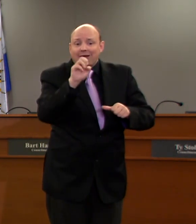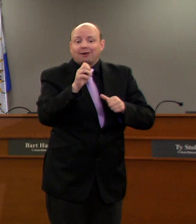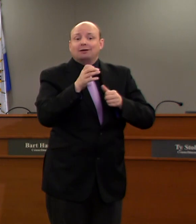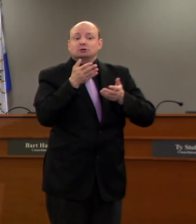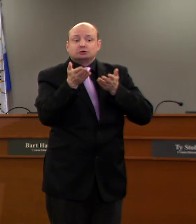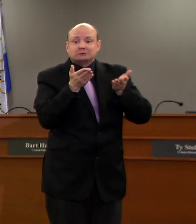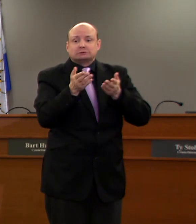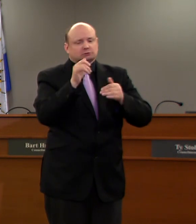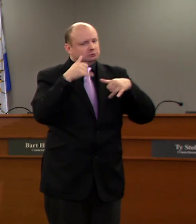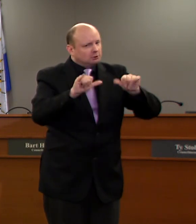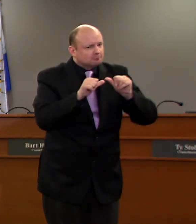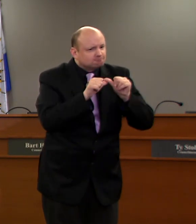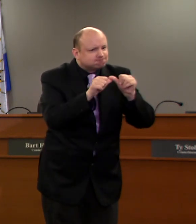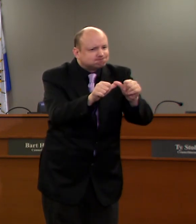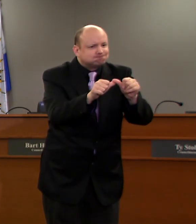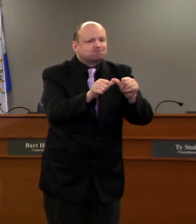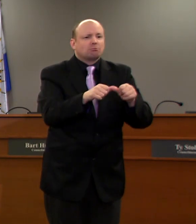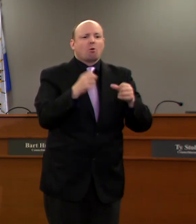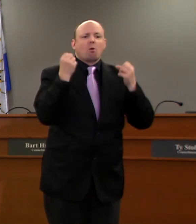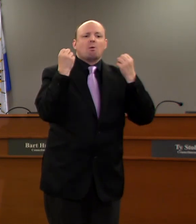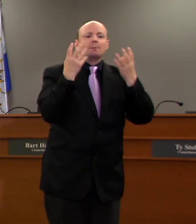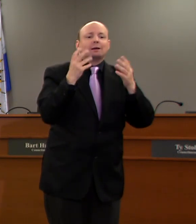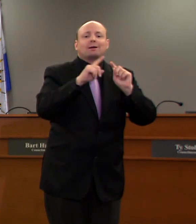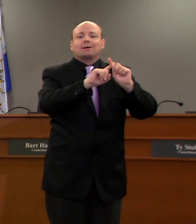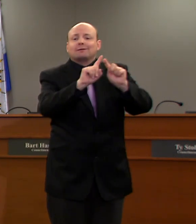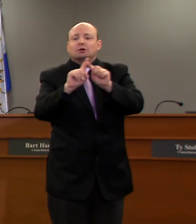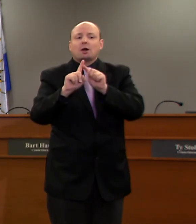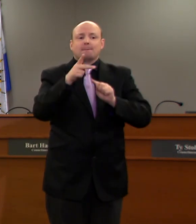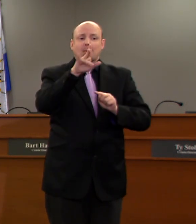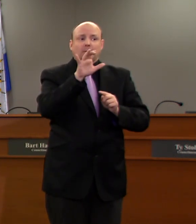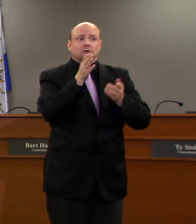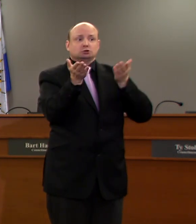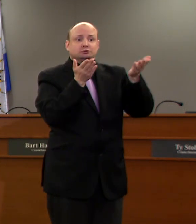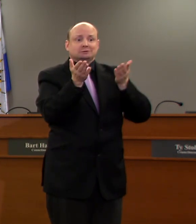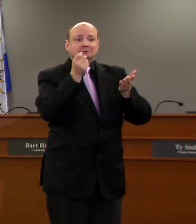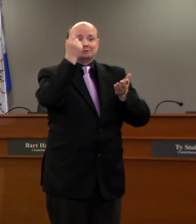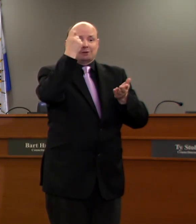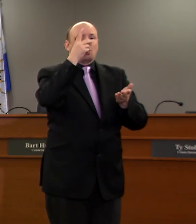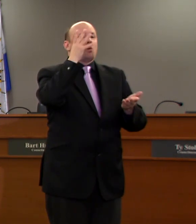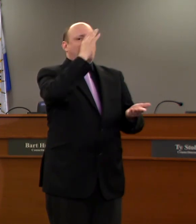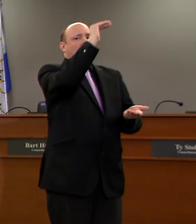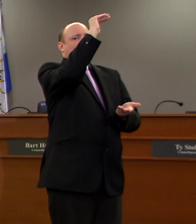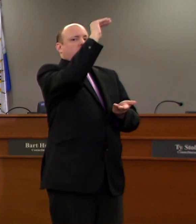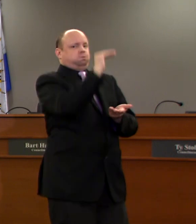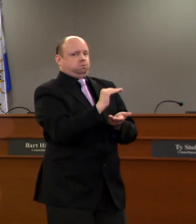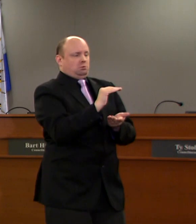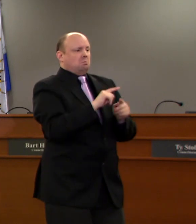Works services and programs, again are reduced just to those basic level of operations.